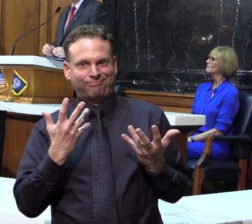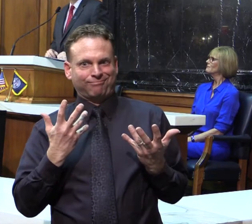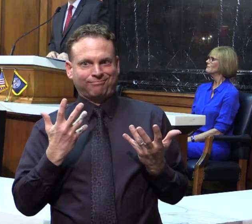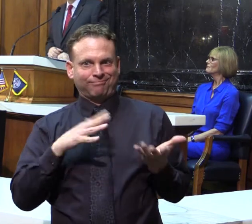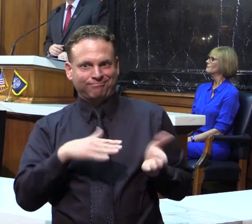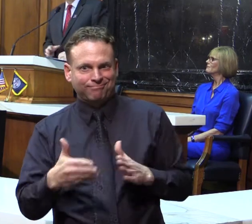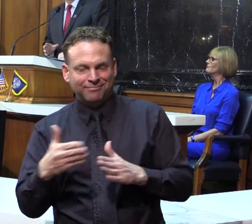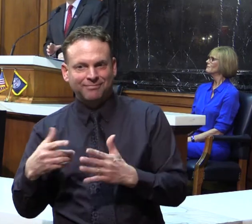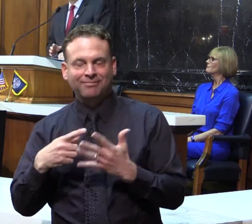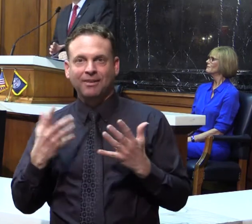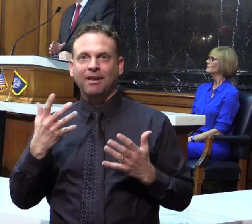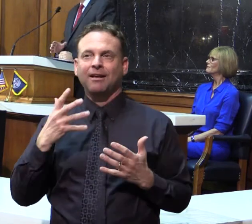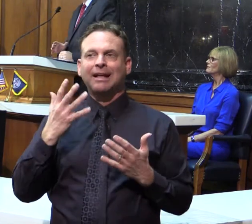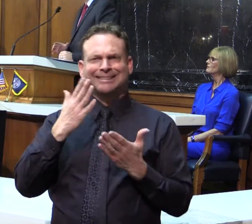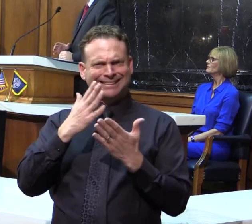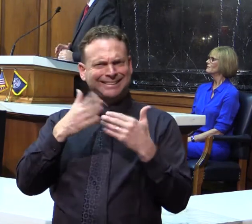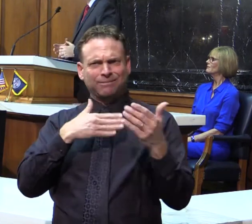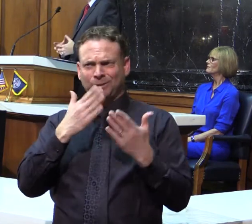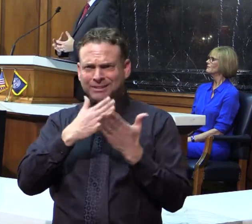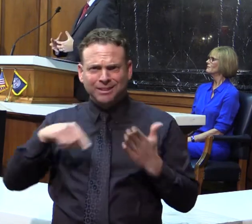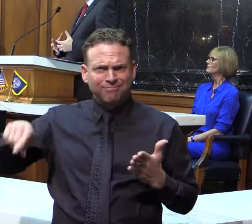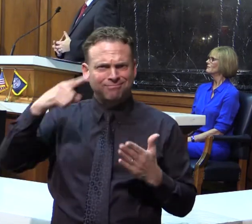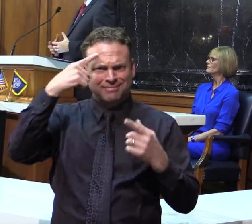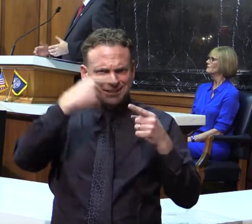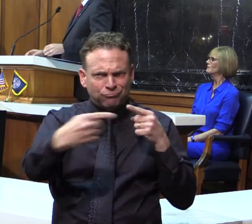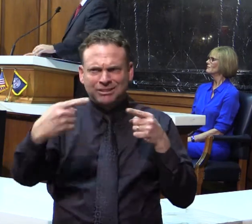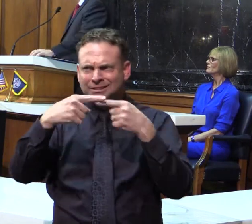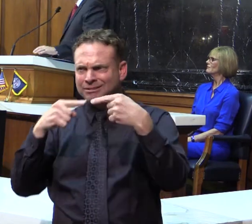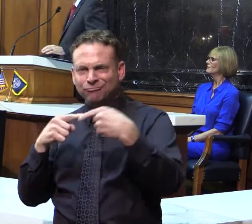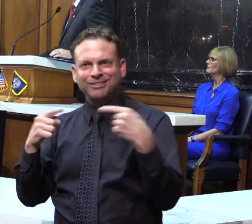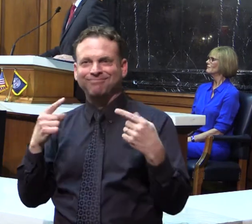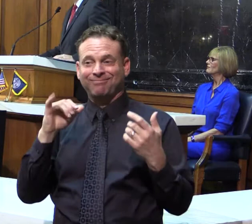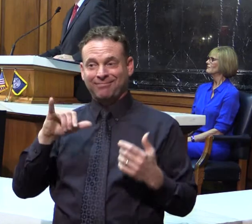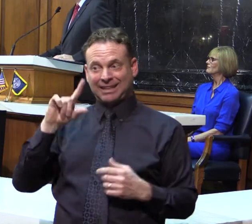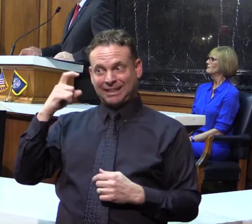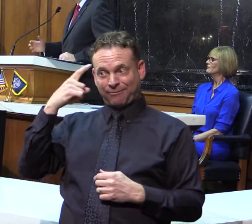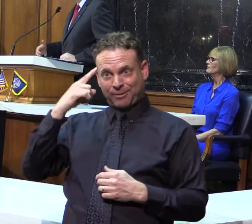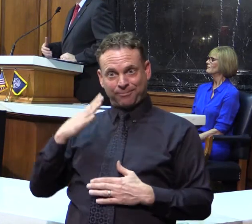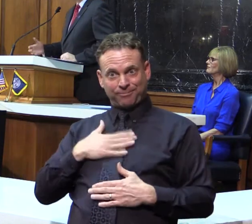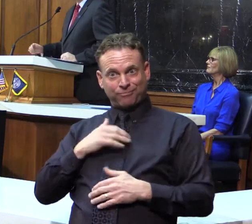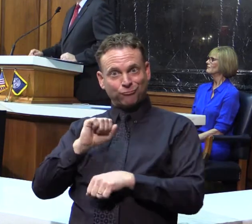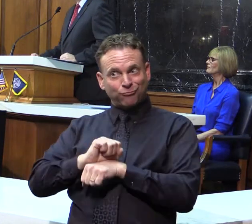We Hoosiers have been blessed with a character that more often than not leads us to solve